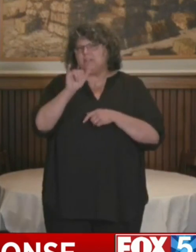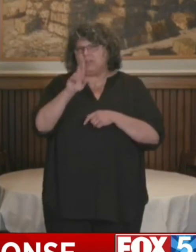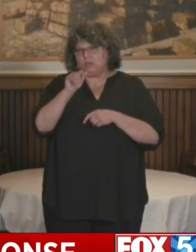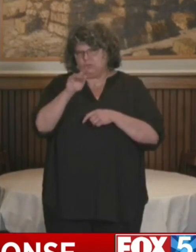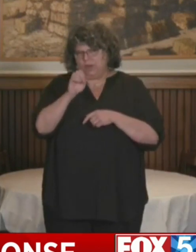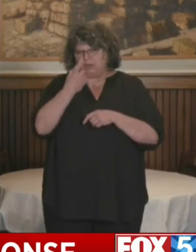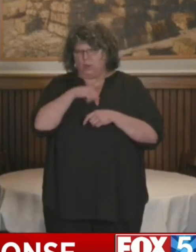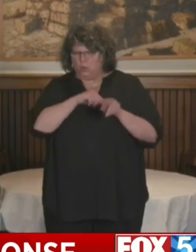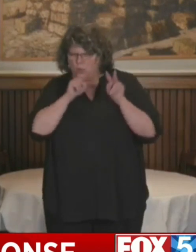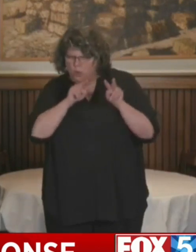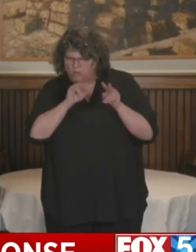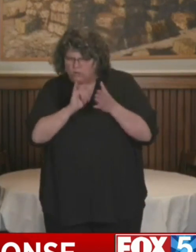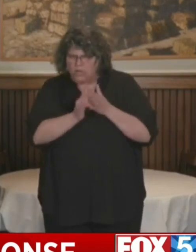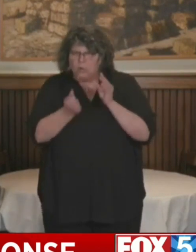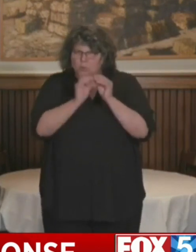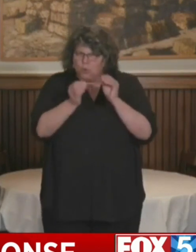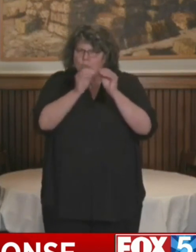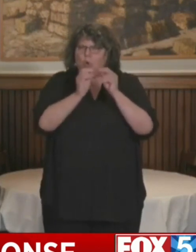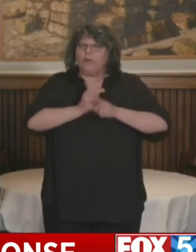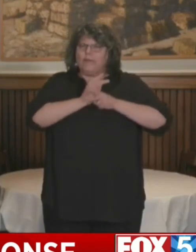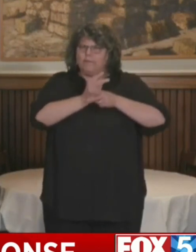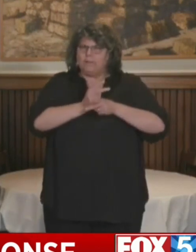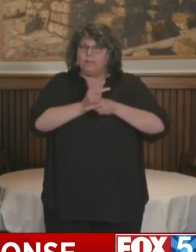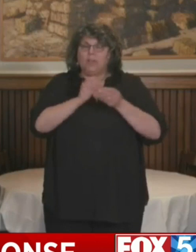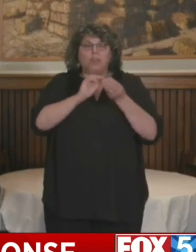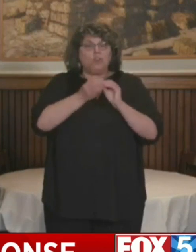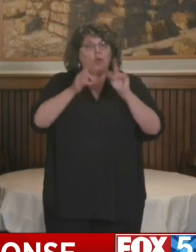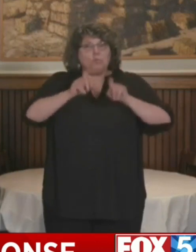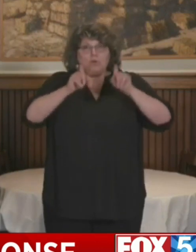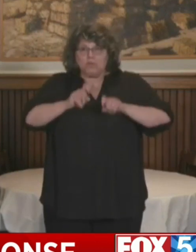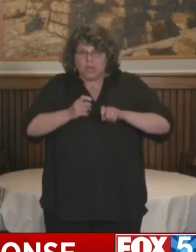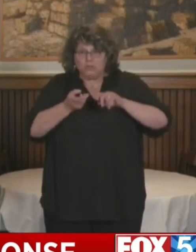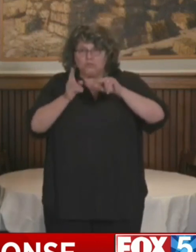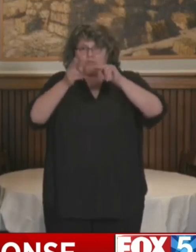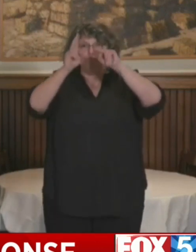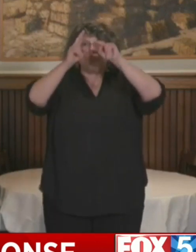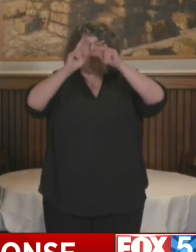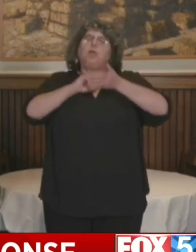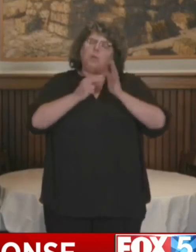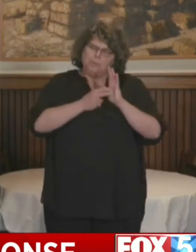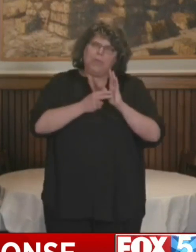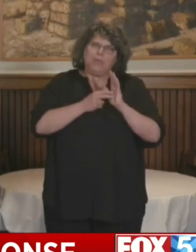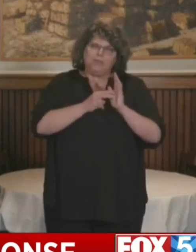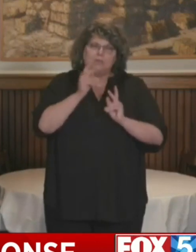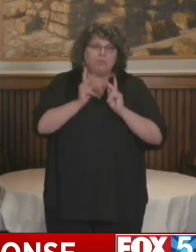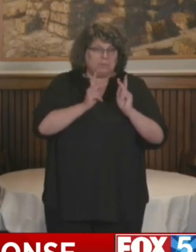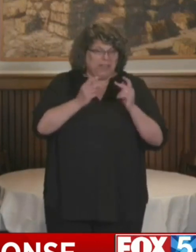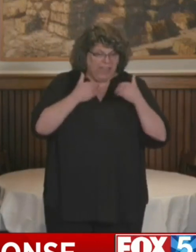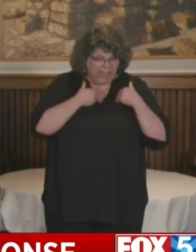WITH A POSITIVITY RATE AND THAT'S THE RATE THAT WE ARE TRACKING MORE AND MORE CLOSELY